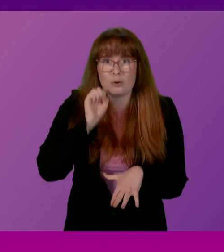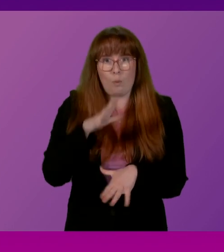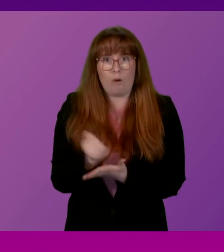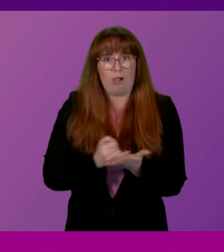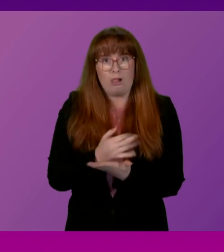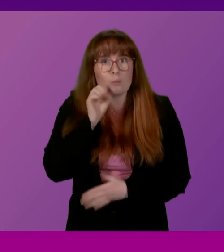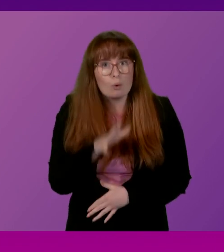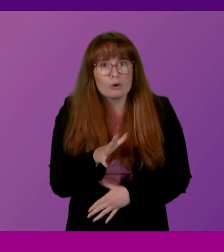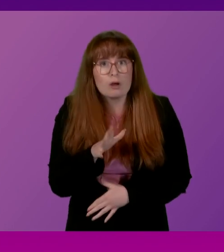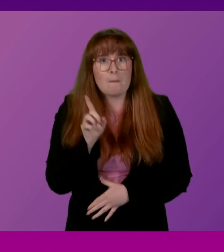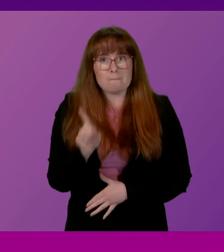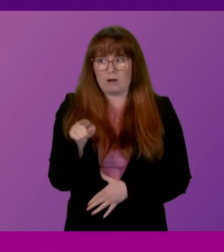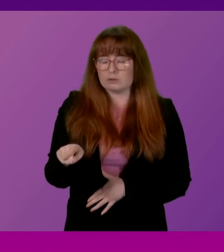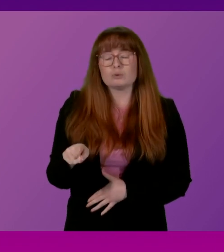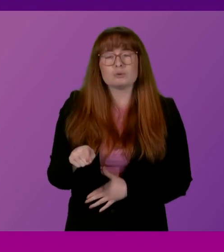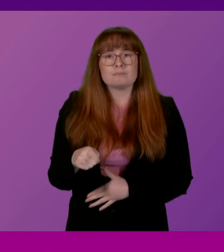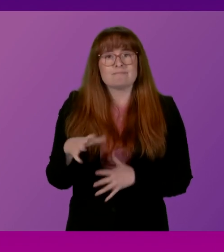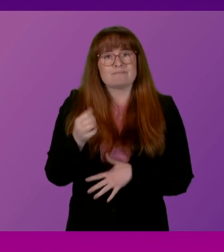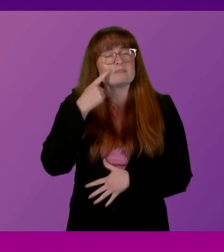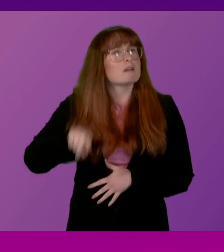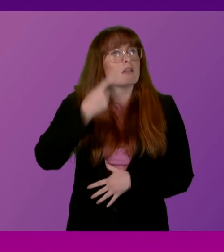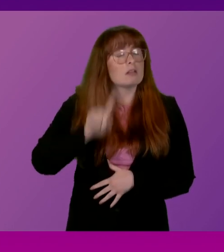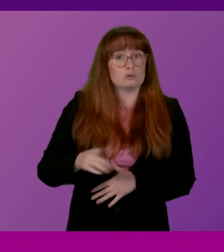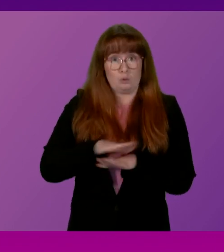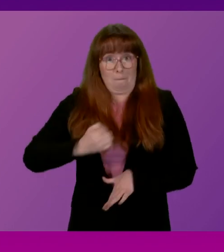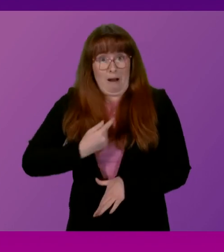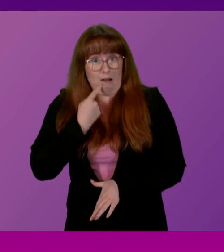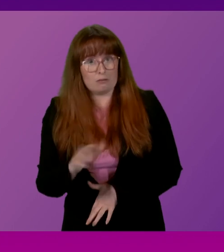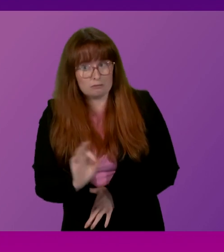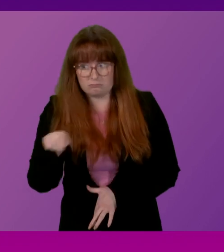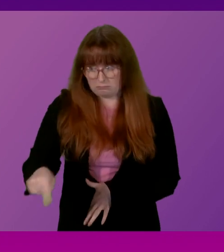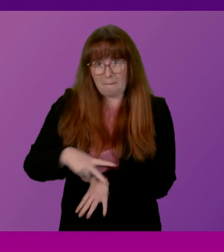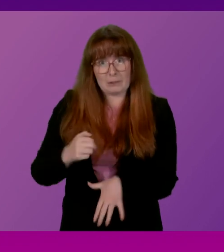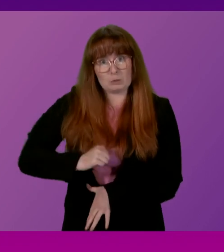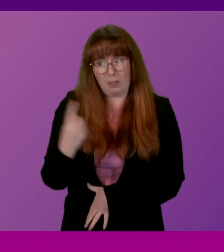but they are choosing not to.” Those are not my words but the words of the Scottish Police Federation.